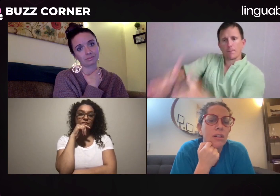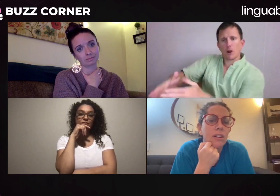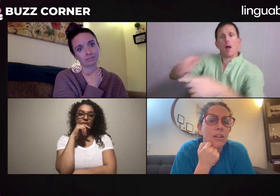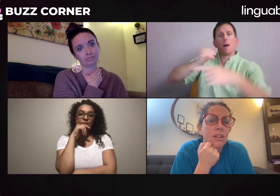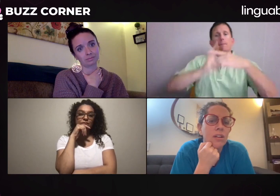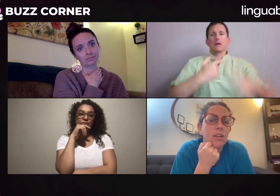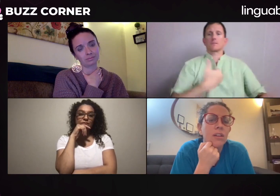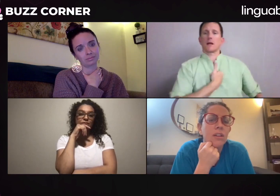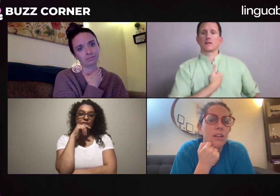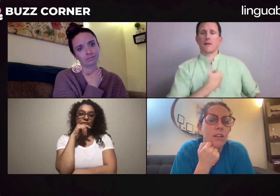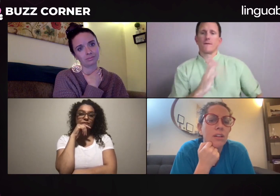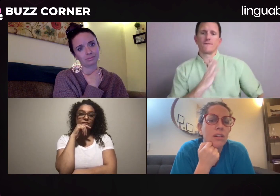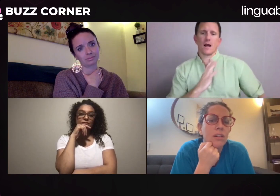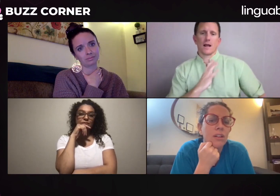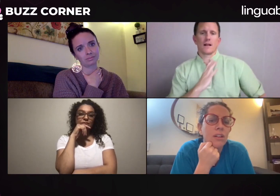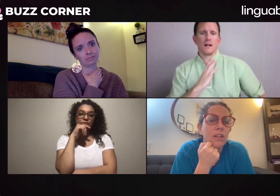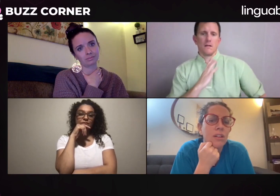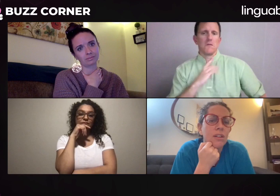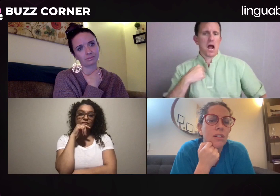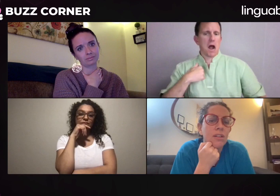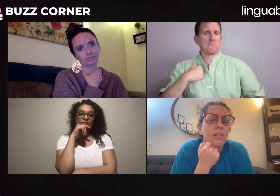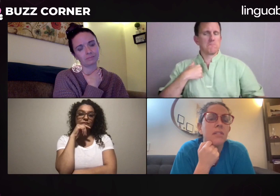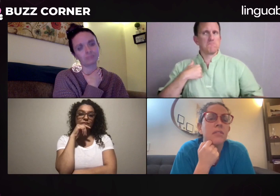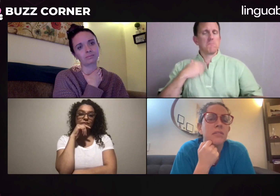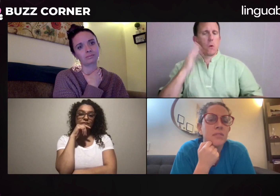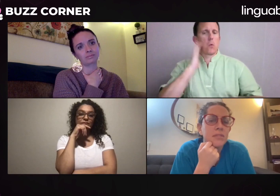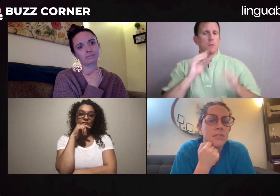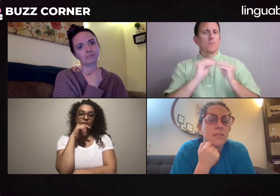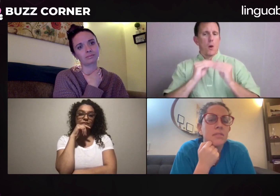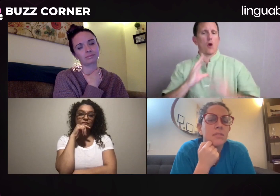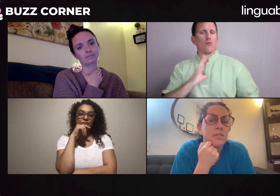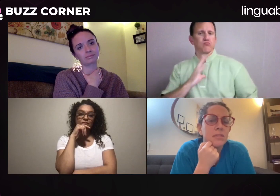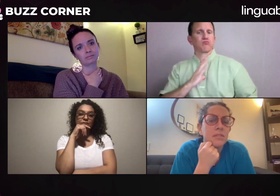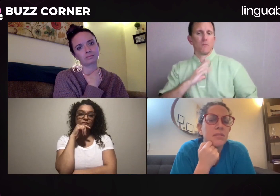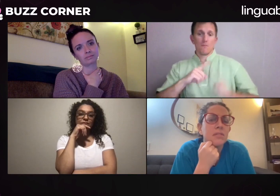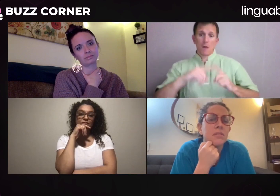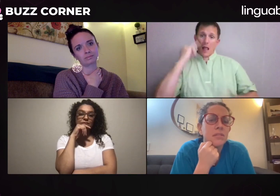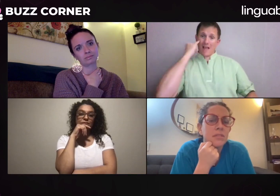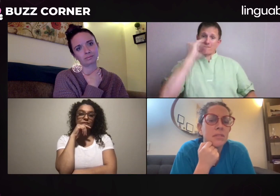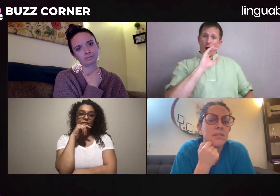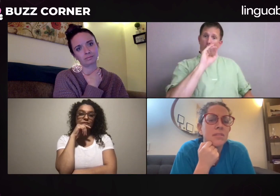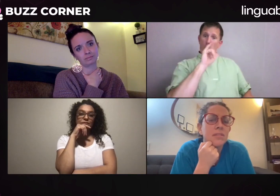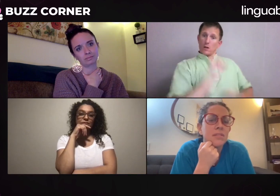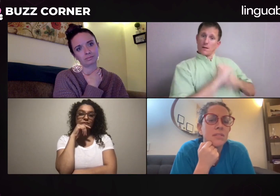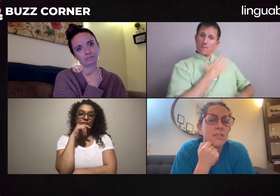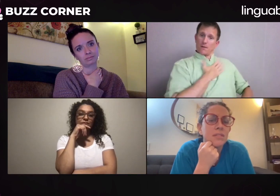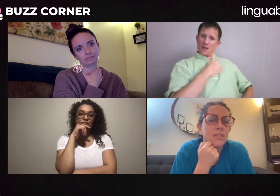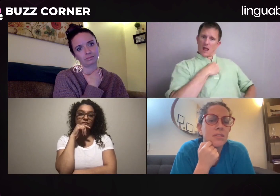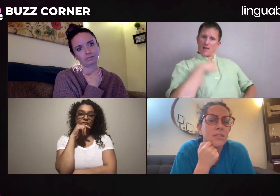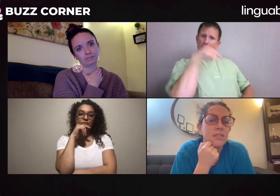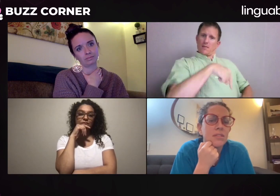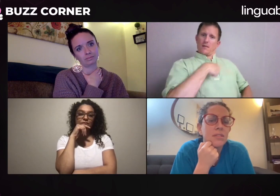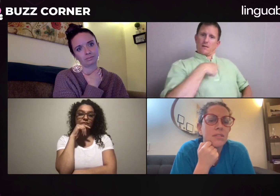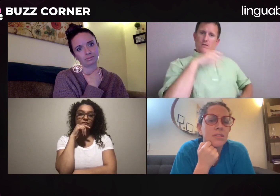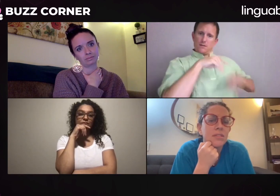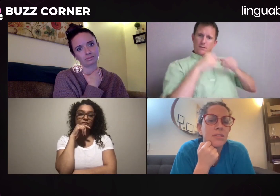And then and then for myself, you know, I would I would feel better about that. Excuse me, but promoting, hey, I am interpreting this.